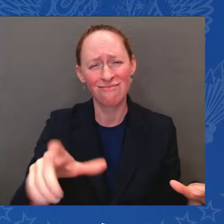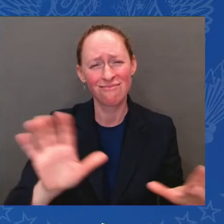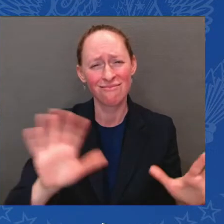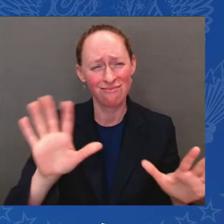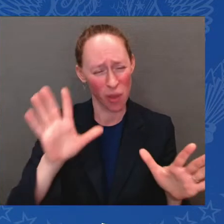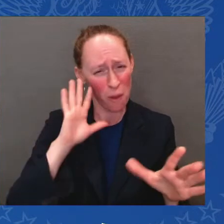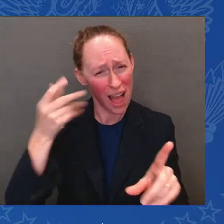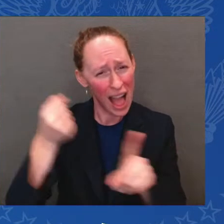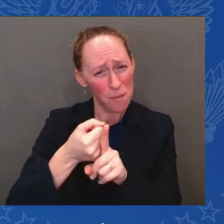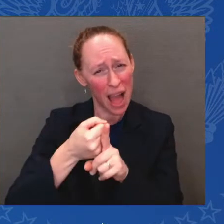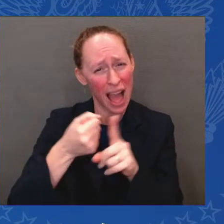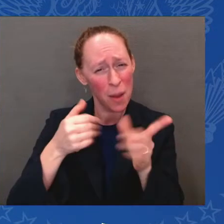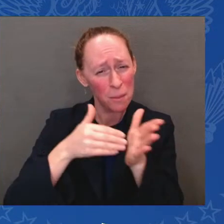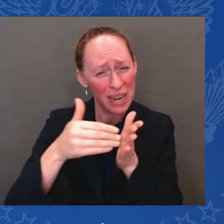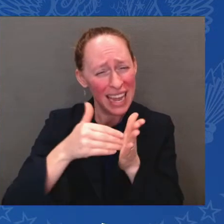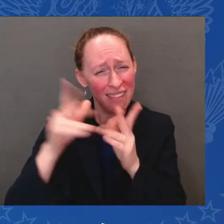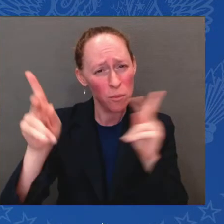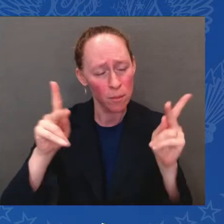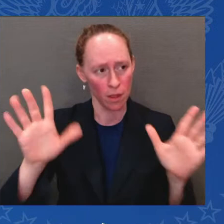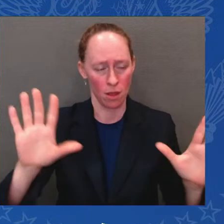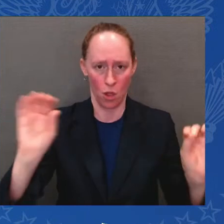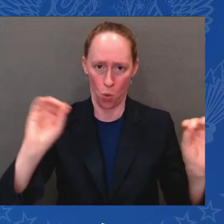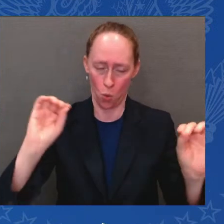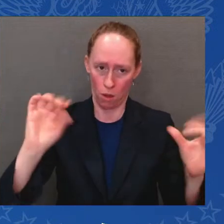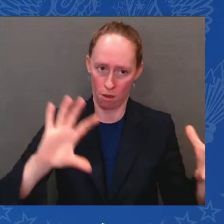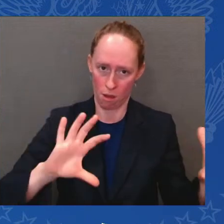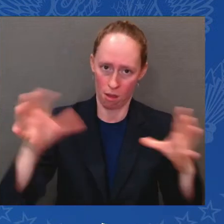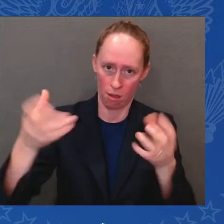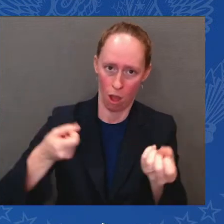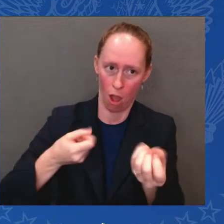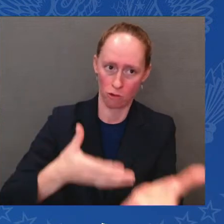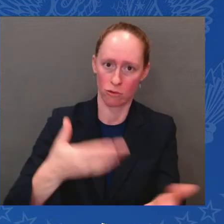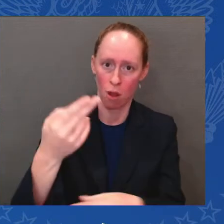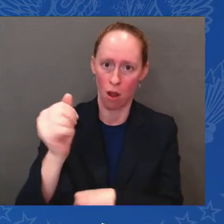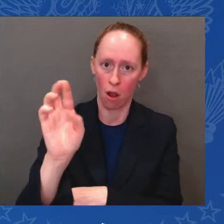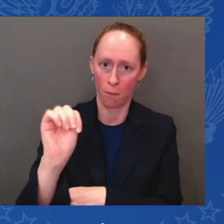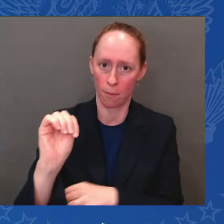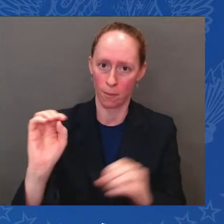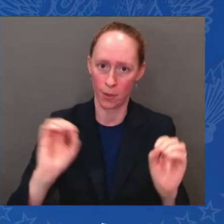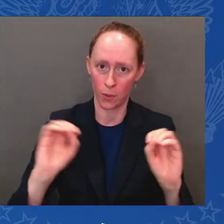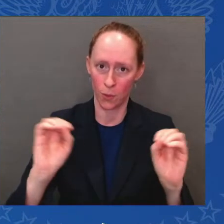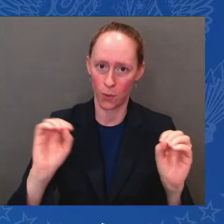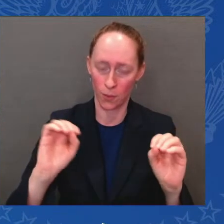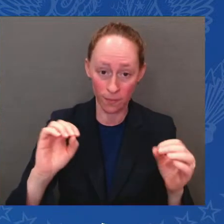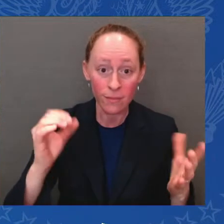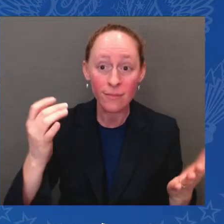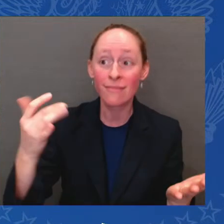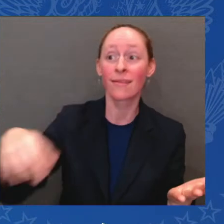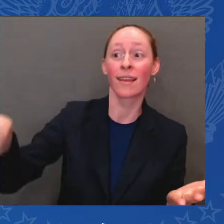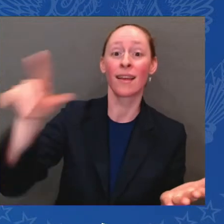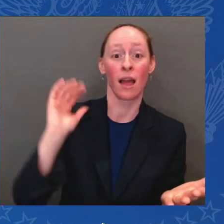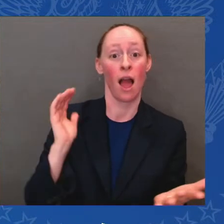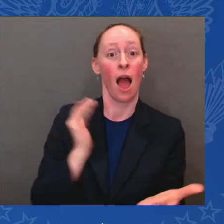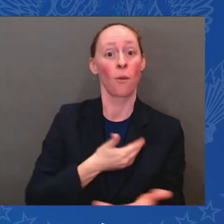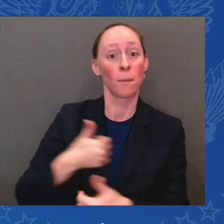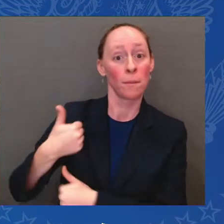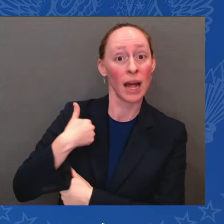three hundred thousand of our troops will continue to get paid and their families will be cared for. Tens of thousands --